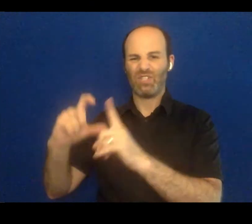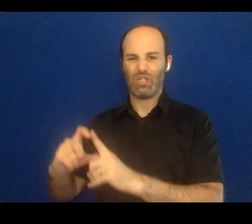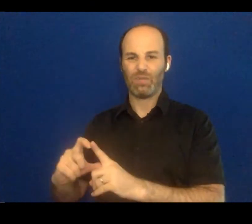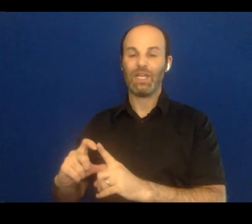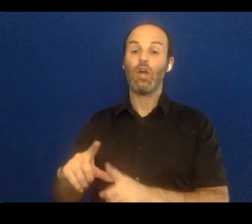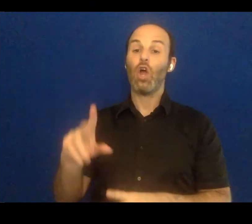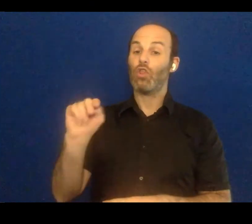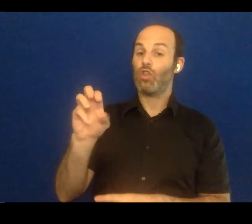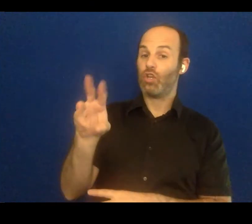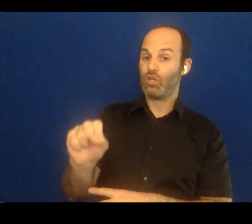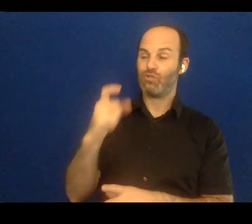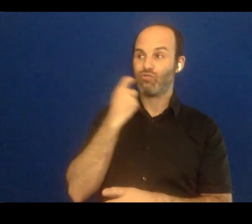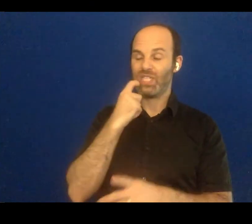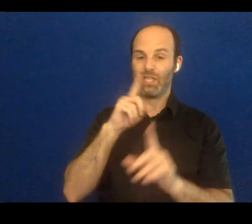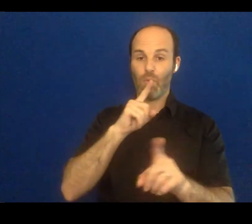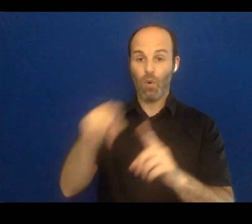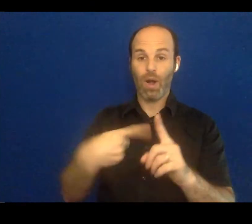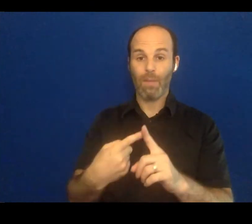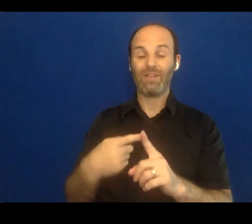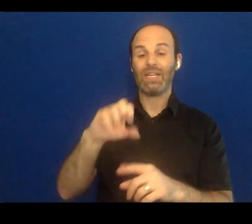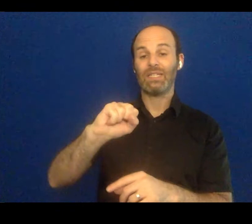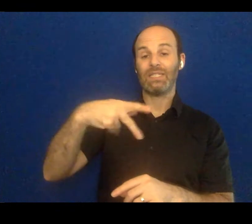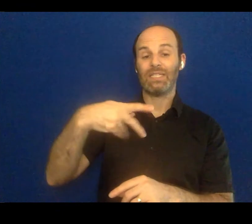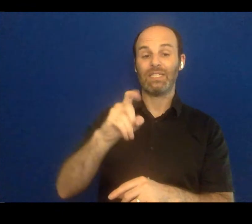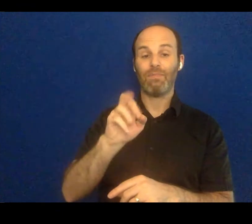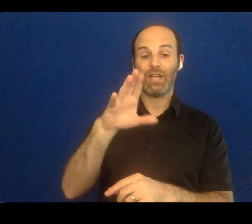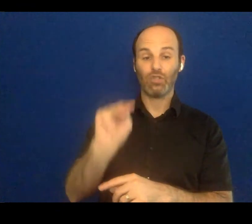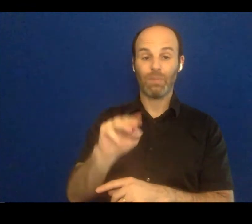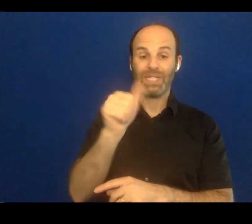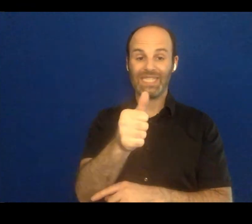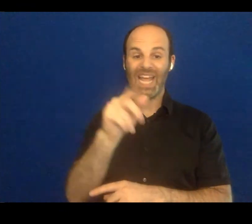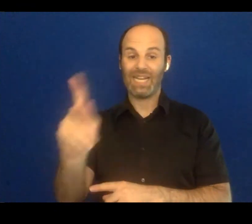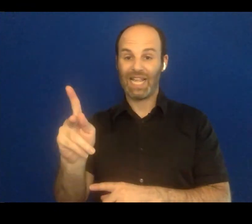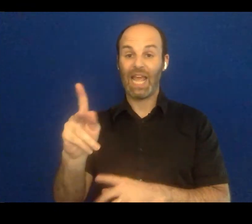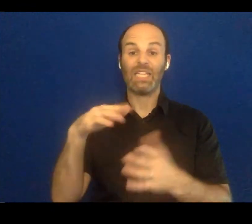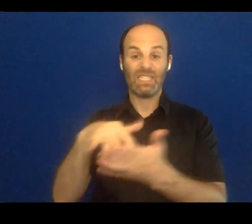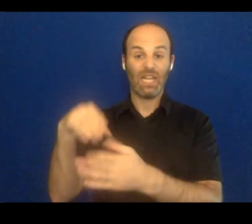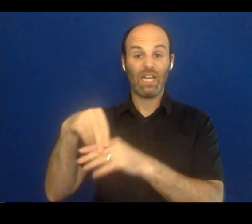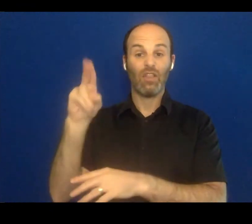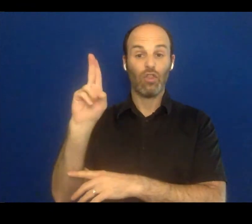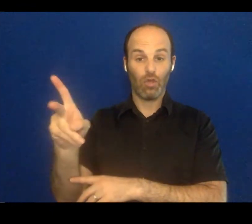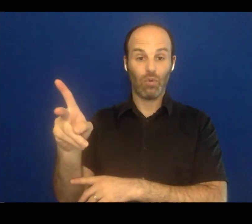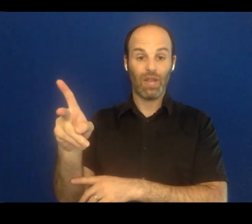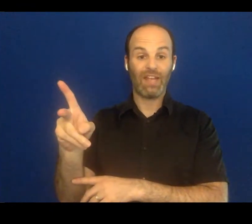A LITTLE LESS THAN A YEAR AGO, THE SPECTRUM 10K STUDY IN THE UK, WHICH WAS A STUDY LOOKING AT